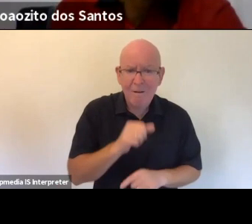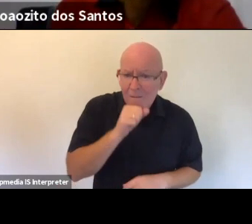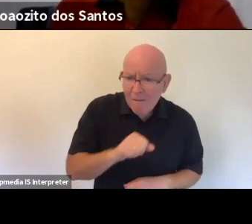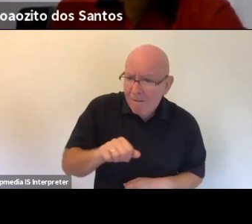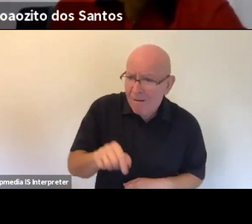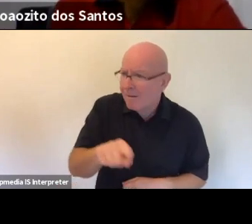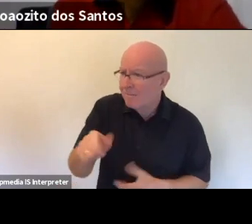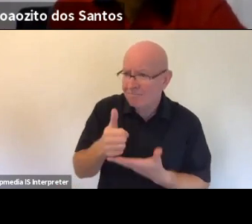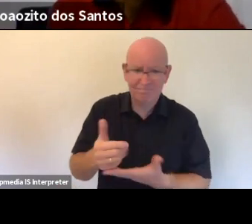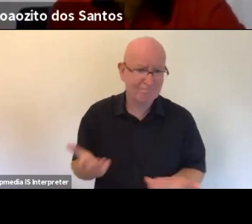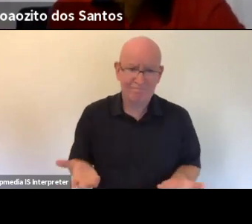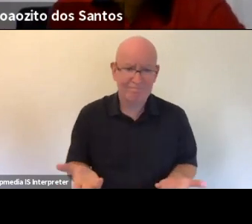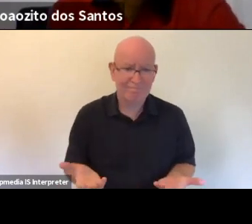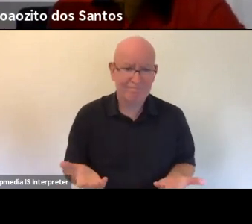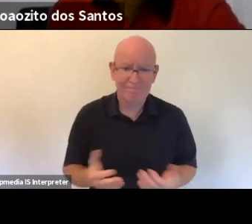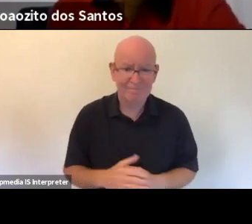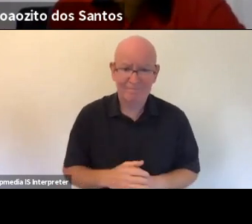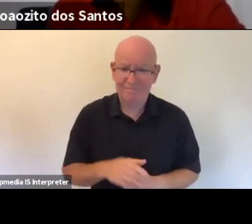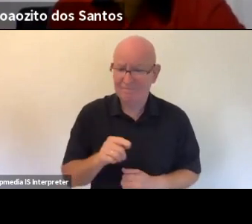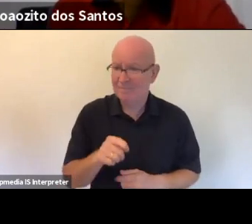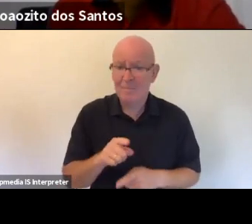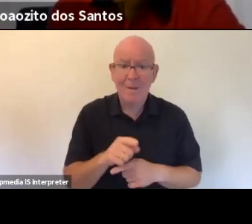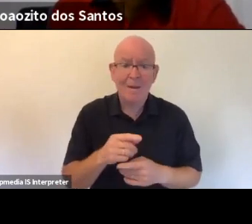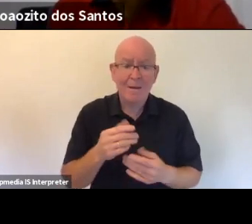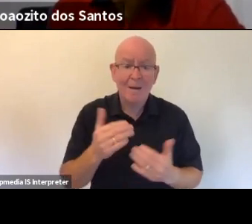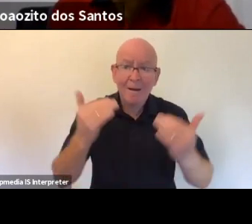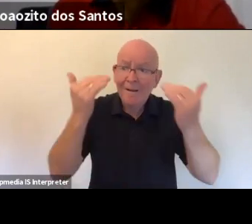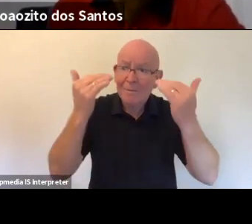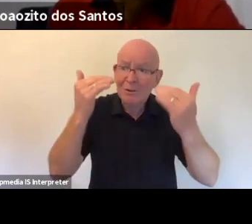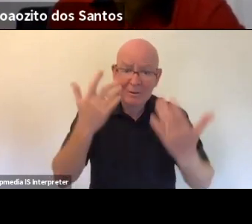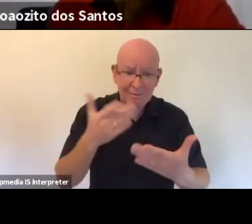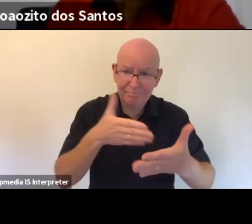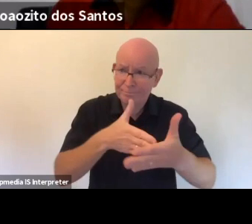That’s... people with disabilities are still feeling left behind So…